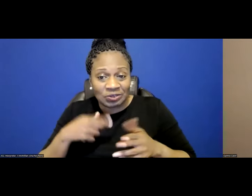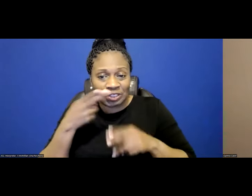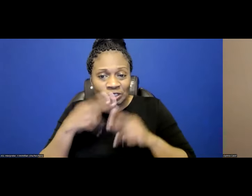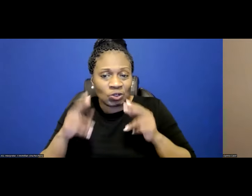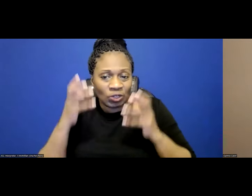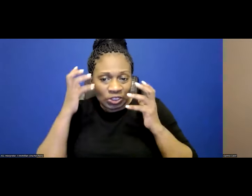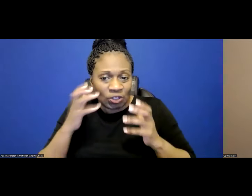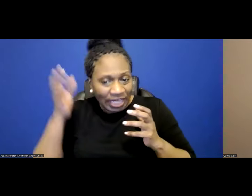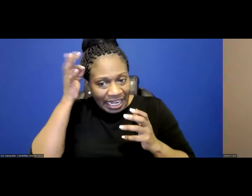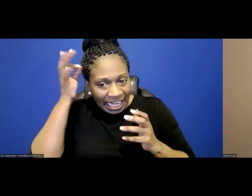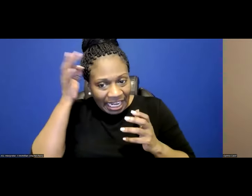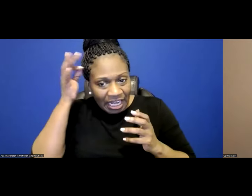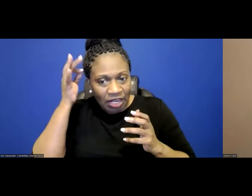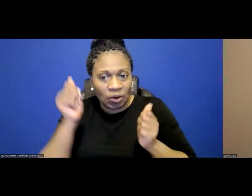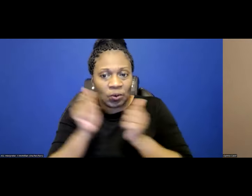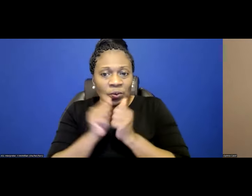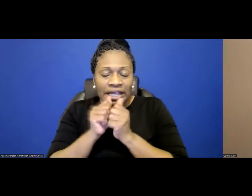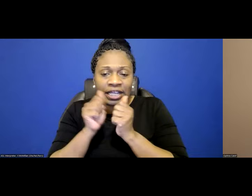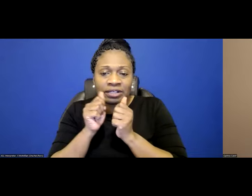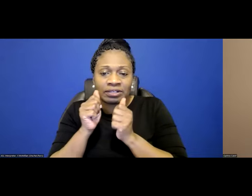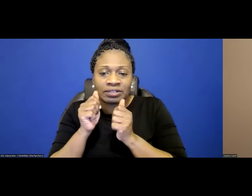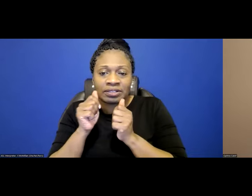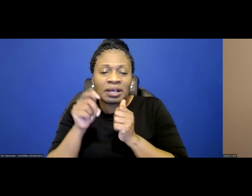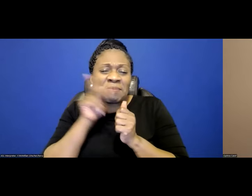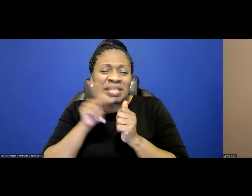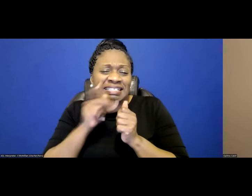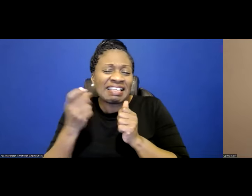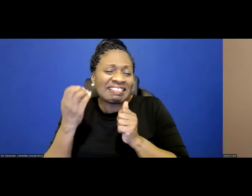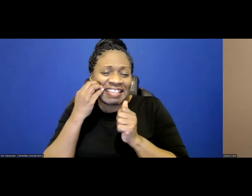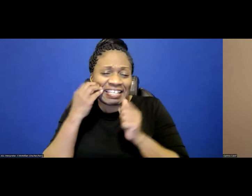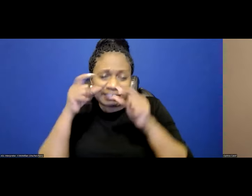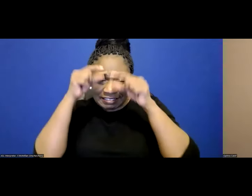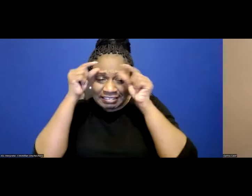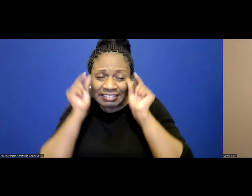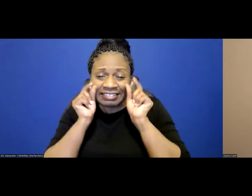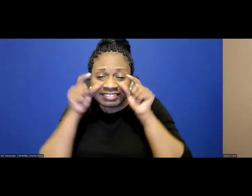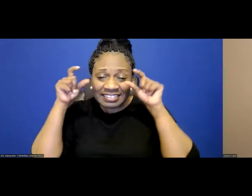wearing plastic, thick-rimmed glasses and a white and navy blue neck brace.